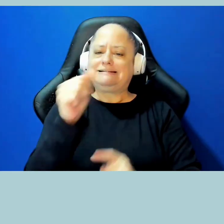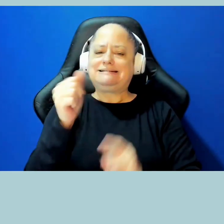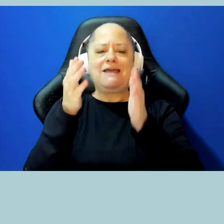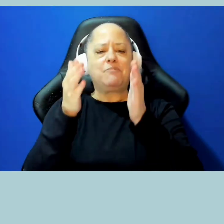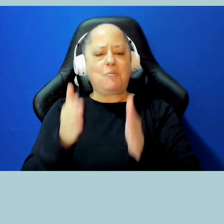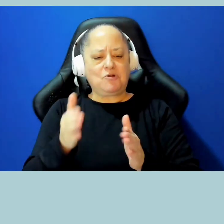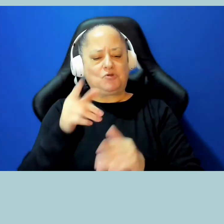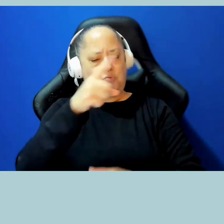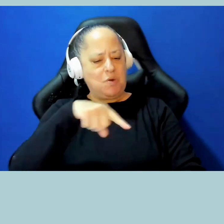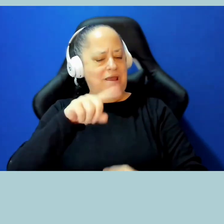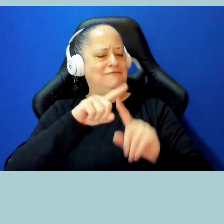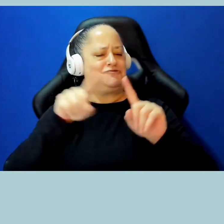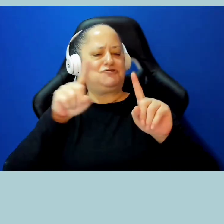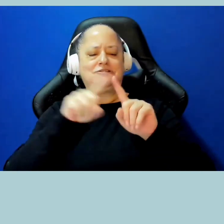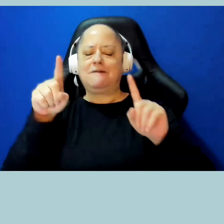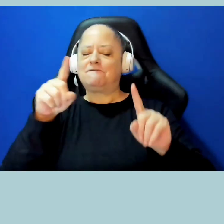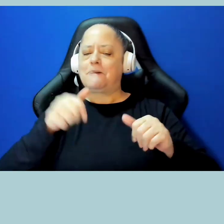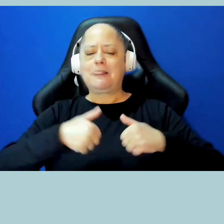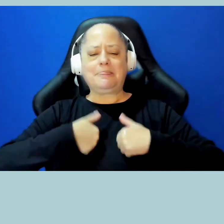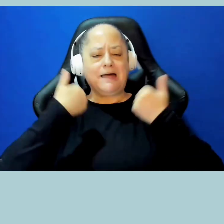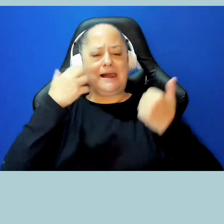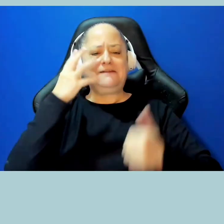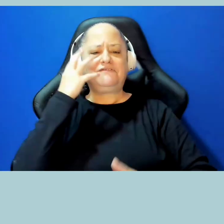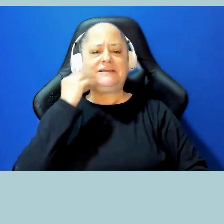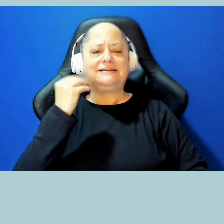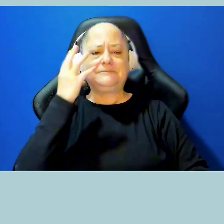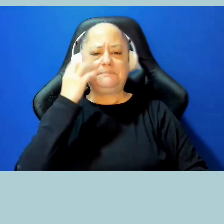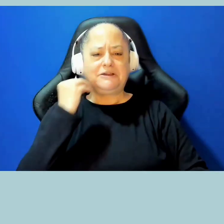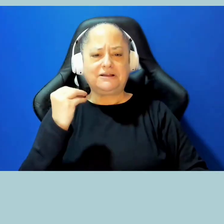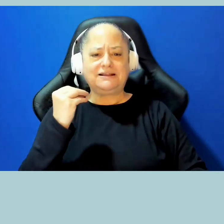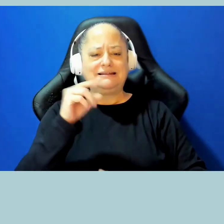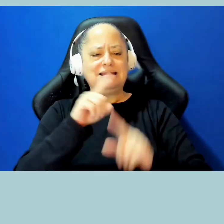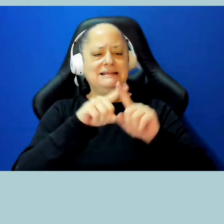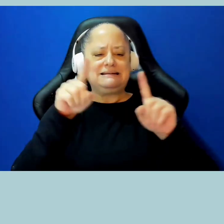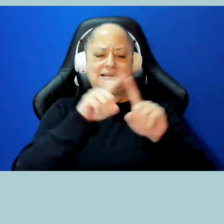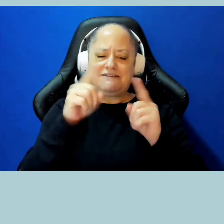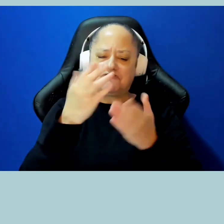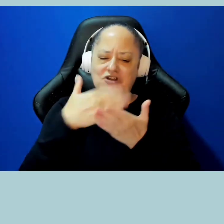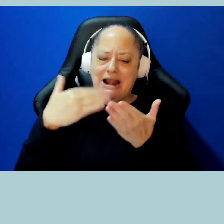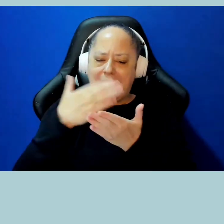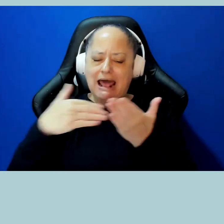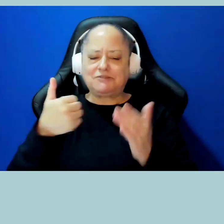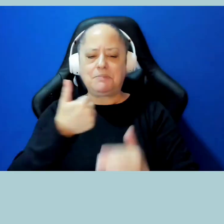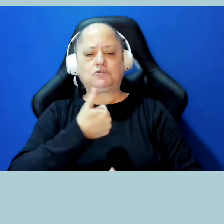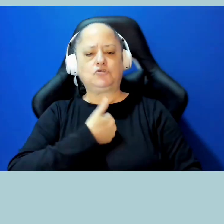have different life experiences and, you know, different aspects to ourselves that interact in unique ways.